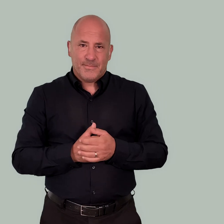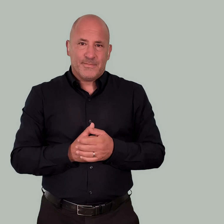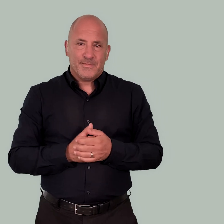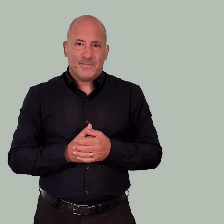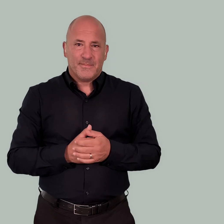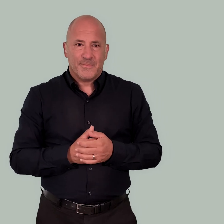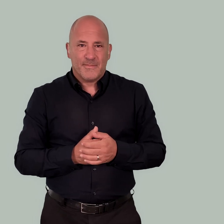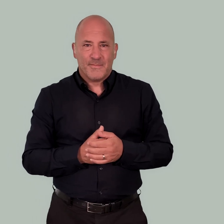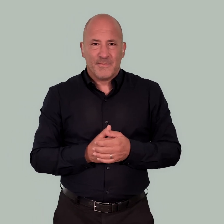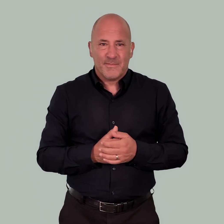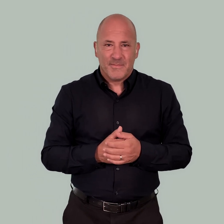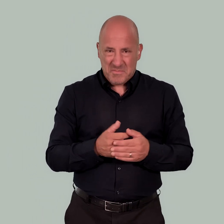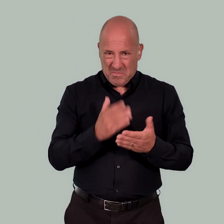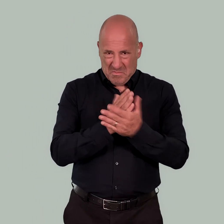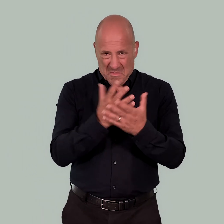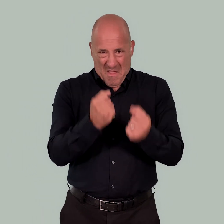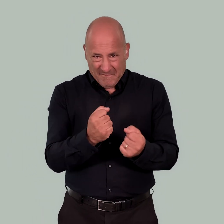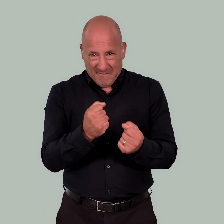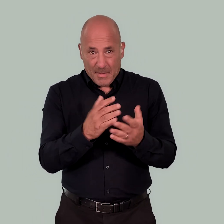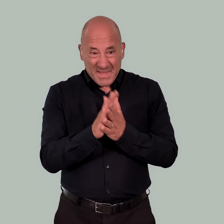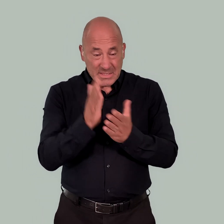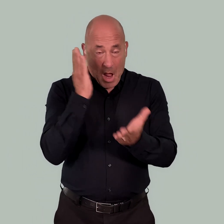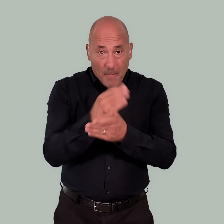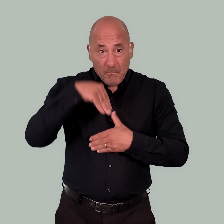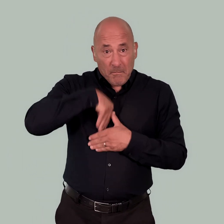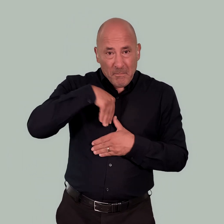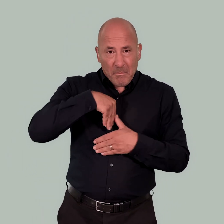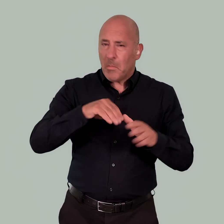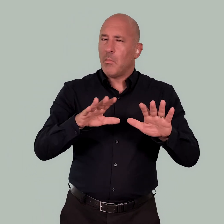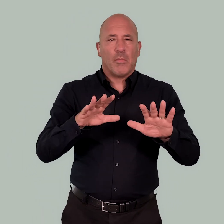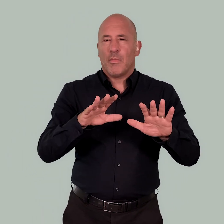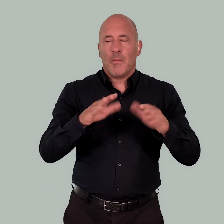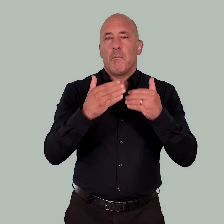A positive screen did not indicate presence of PTSD,